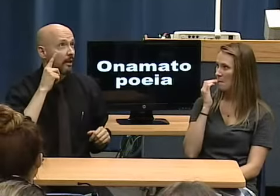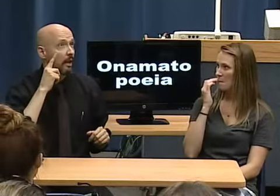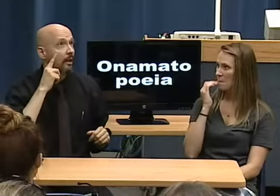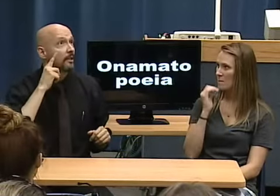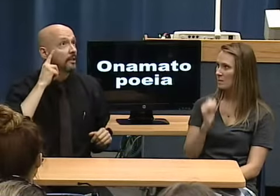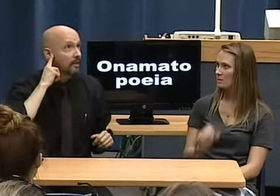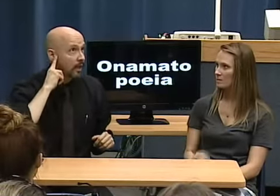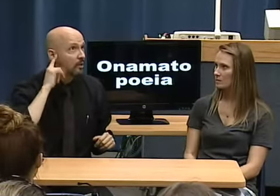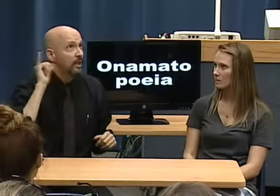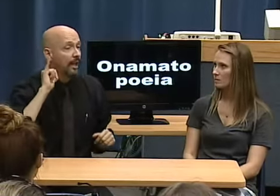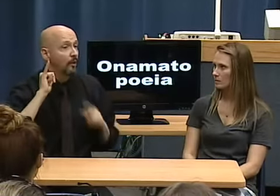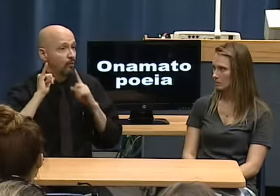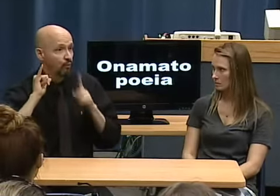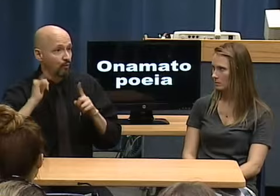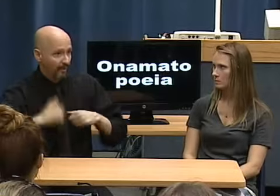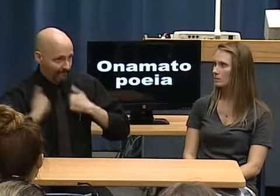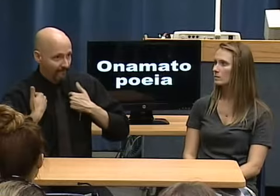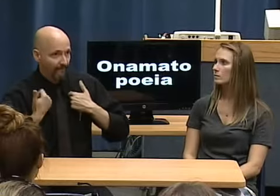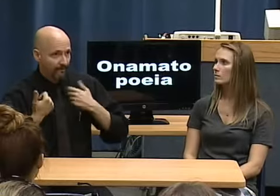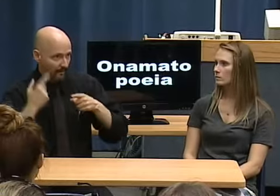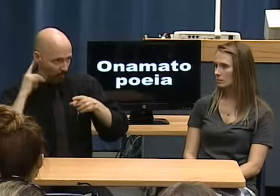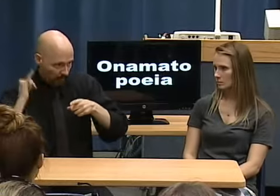Sounds like real life.